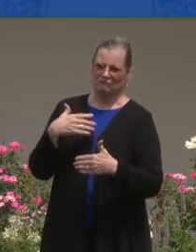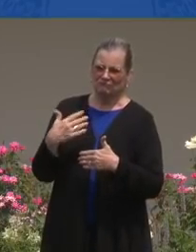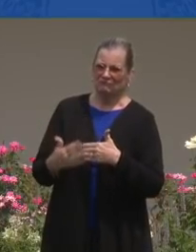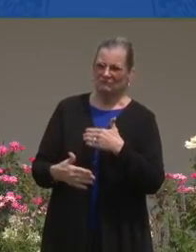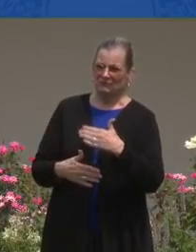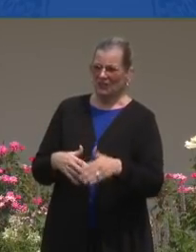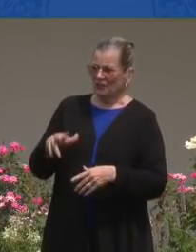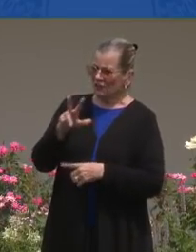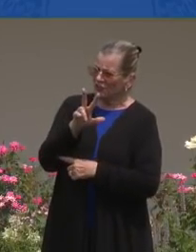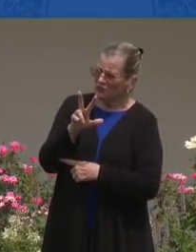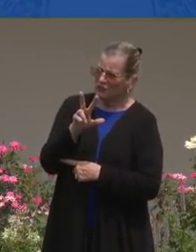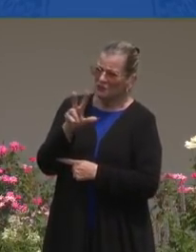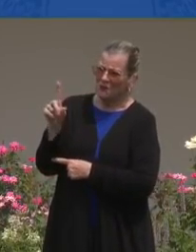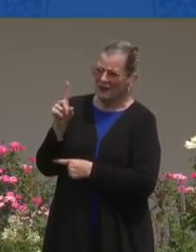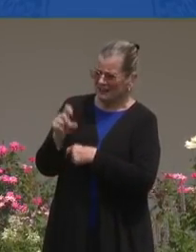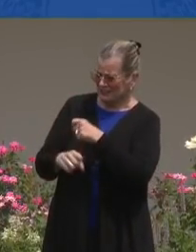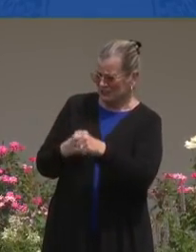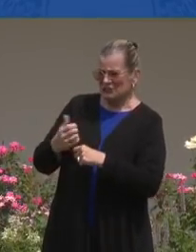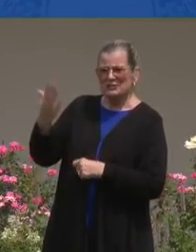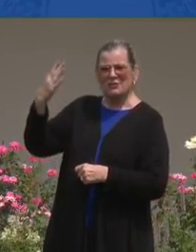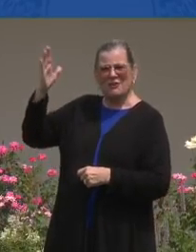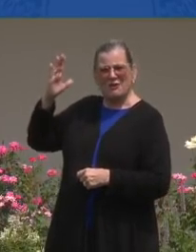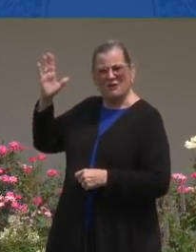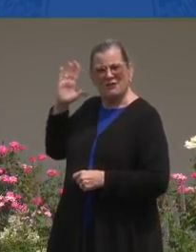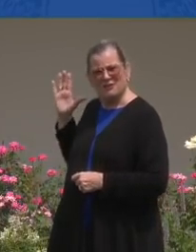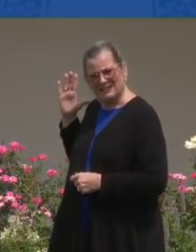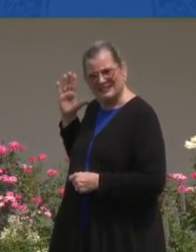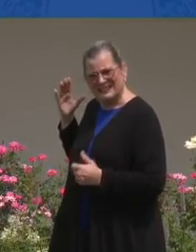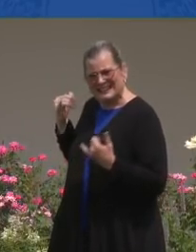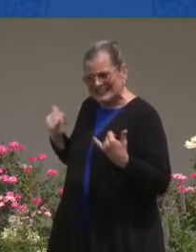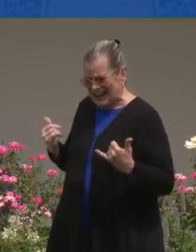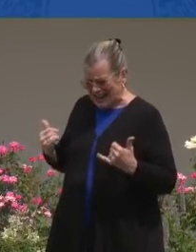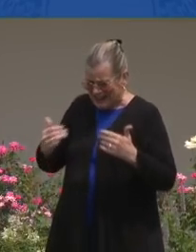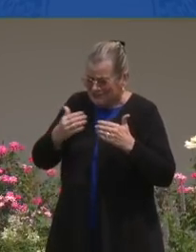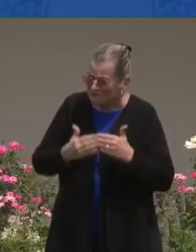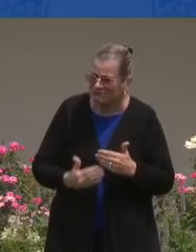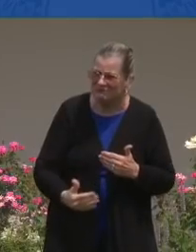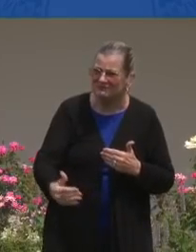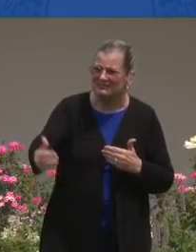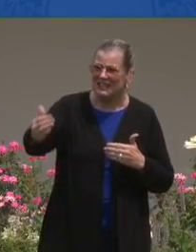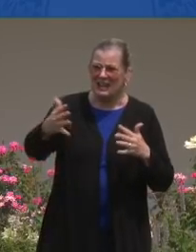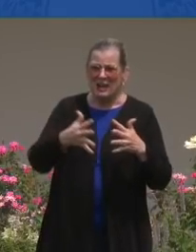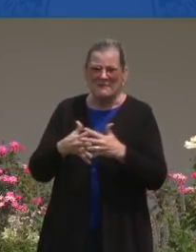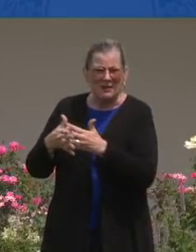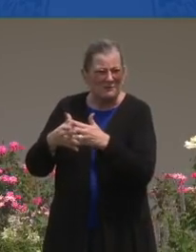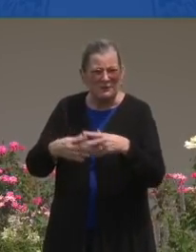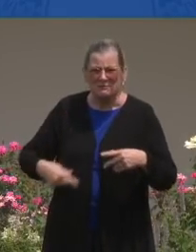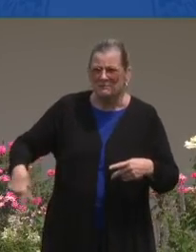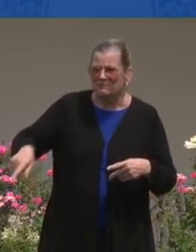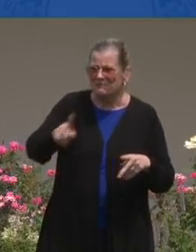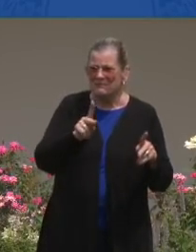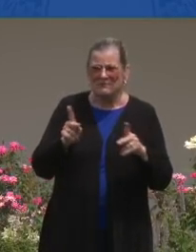many Americans have never lived in a world without the ADA. Generations have grown up